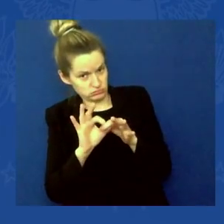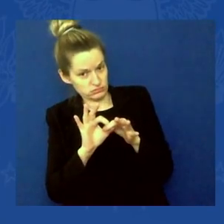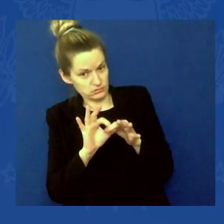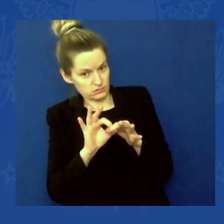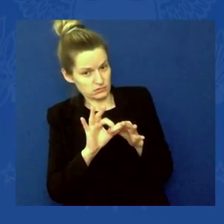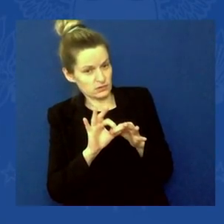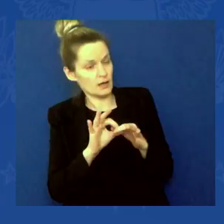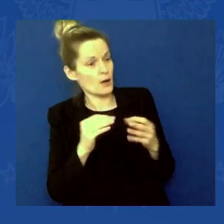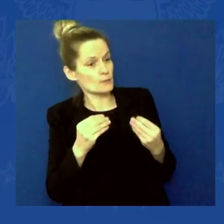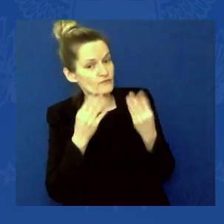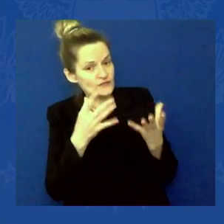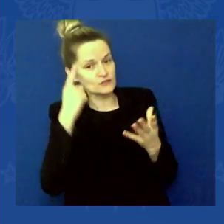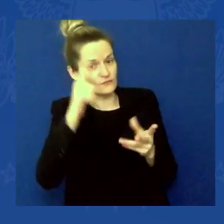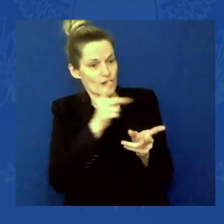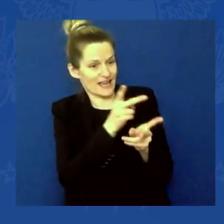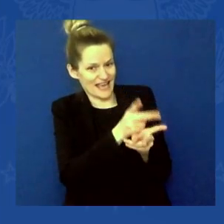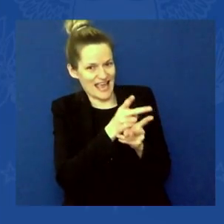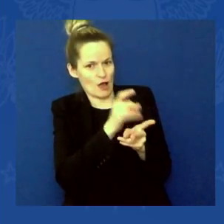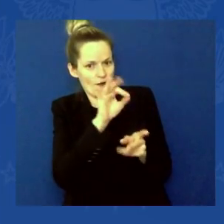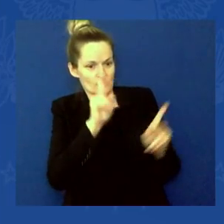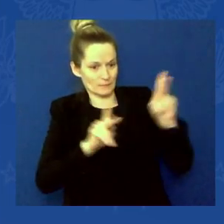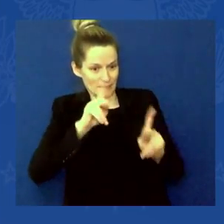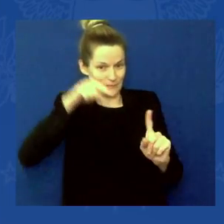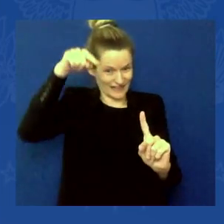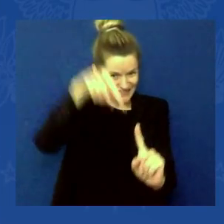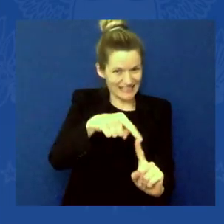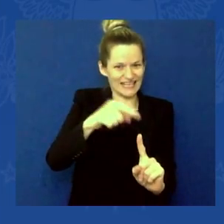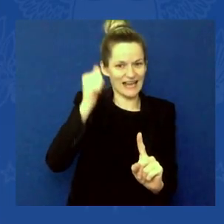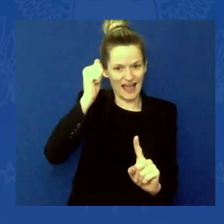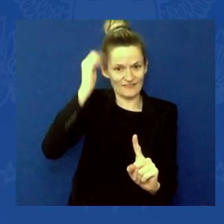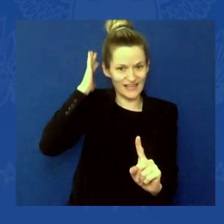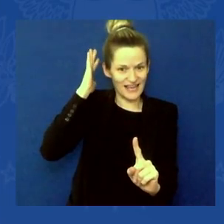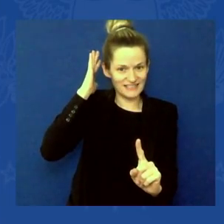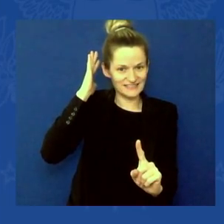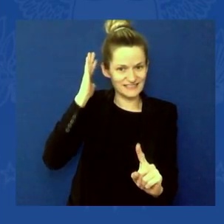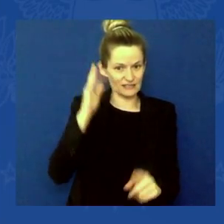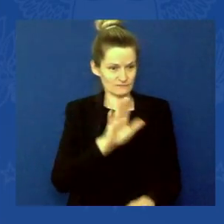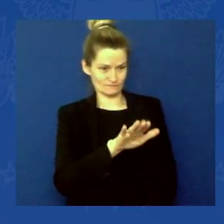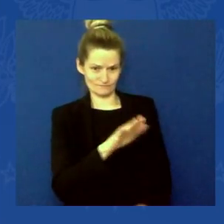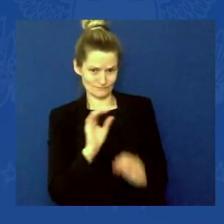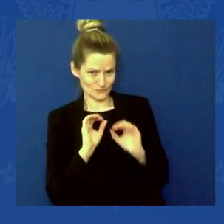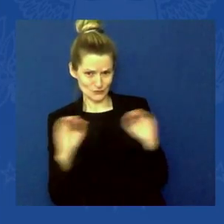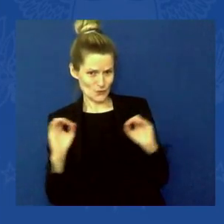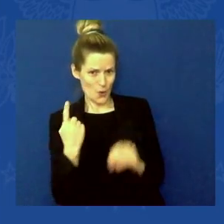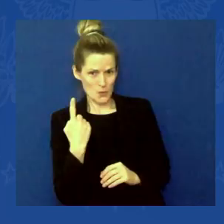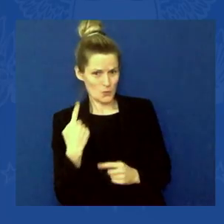which no one group has ever done since before dealing -- for hundreds of years.